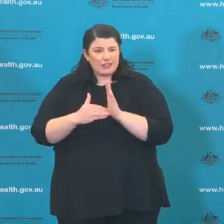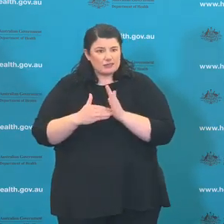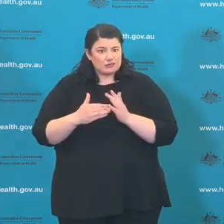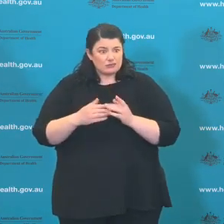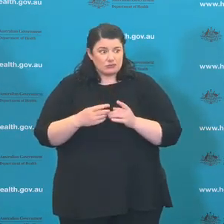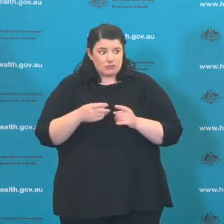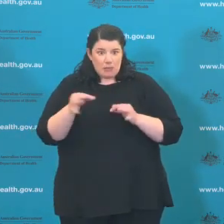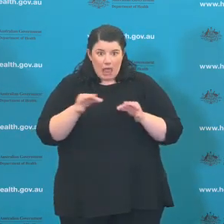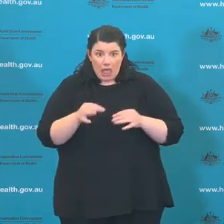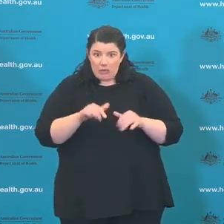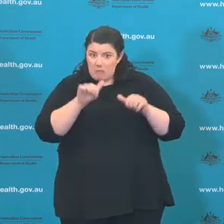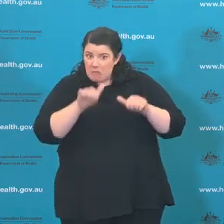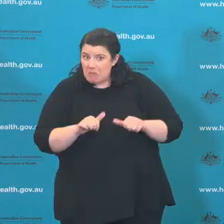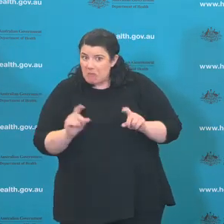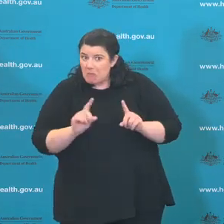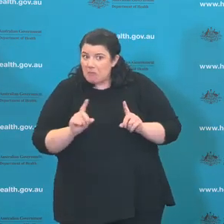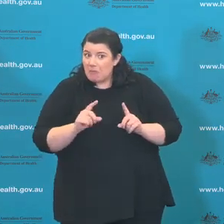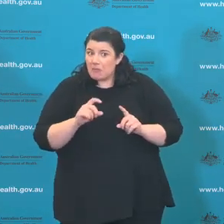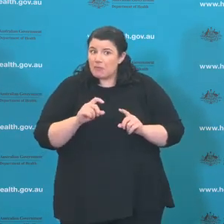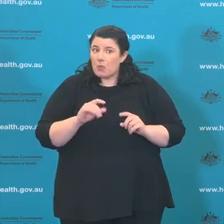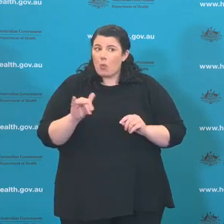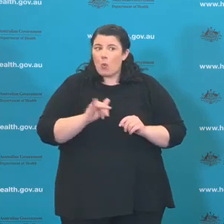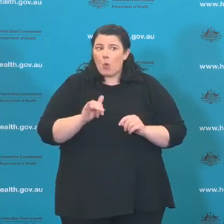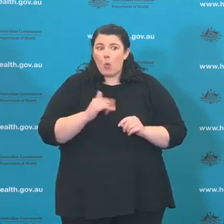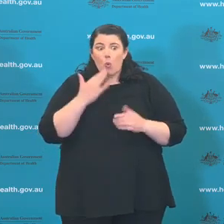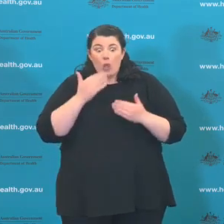sort of plans or at least, getting an idea is to what sort of